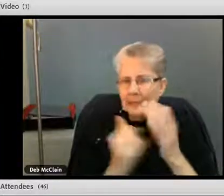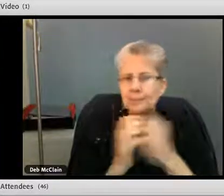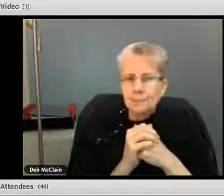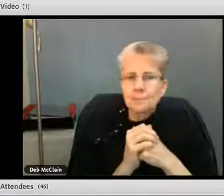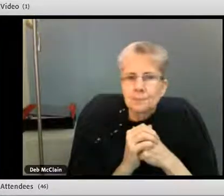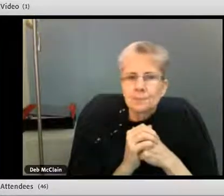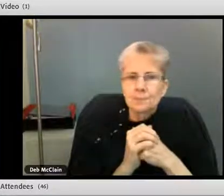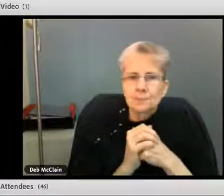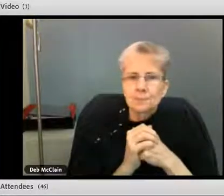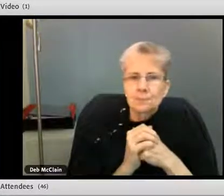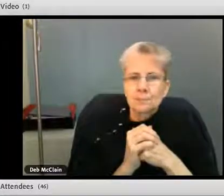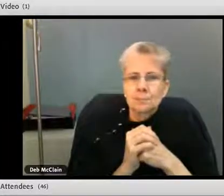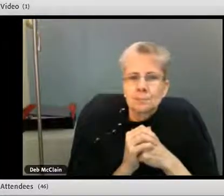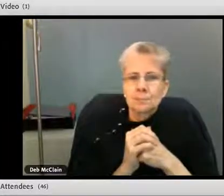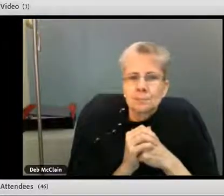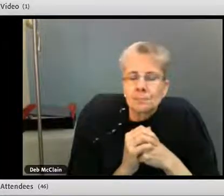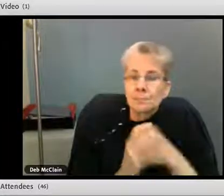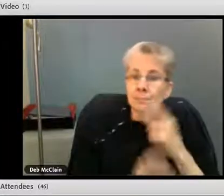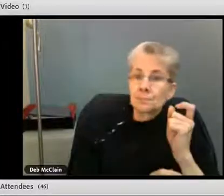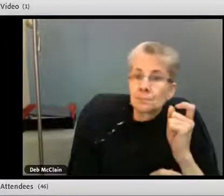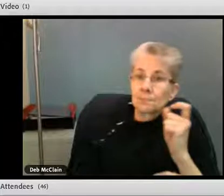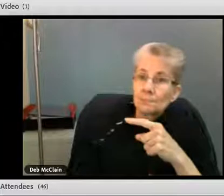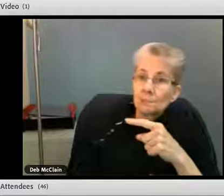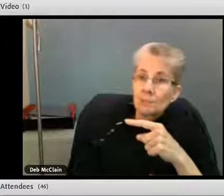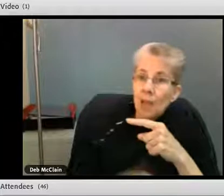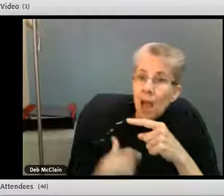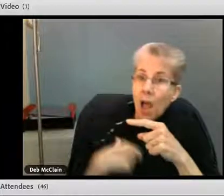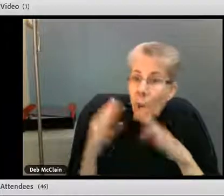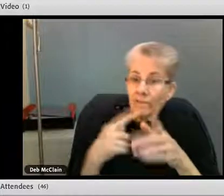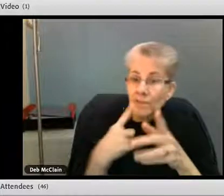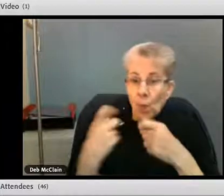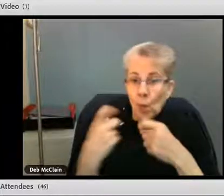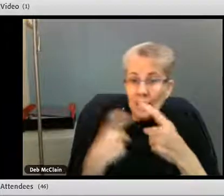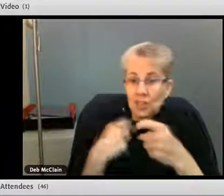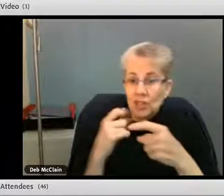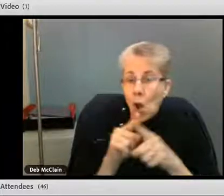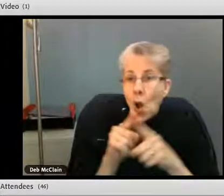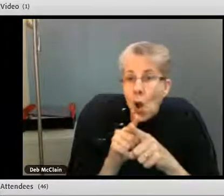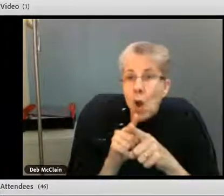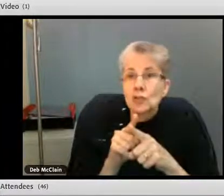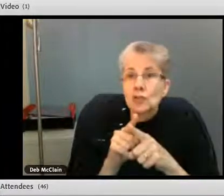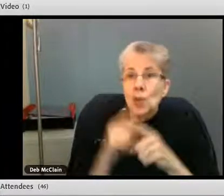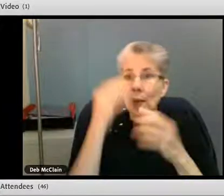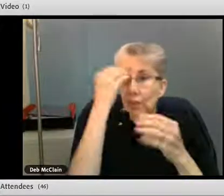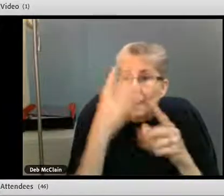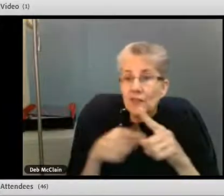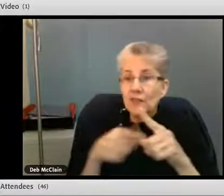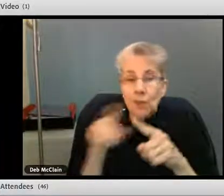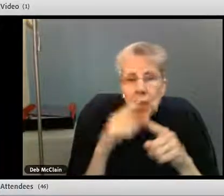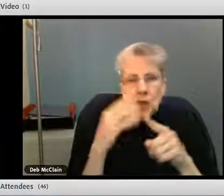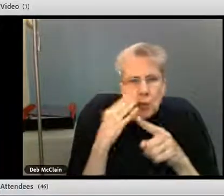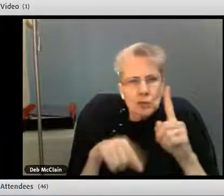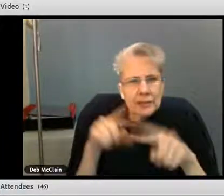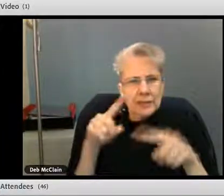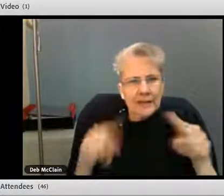So, I want to open the floor for questions, and also insight from you guys. I know you're doing just as much marketing as I am on some of this stuff.